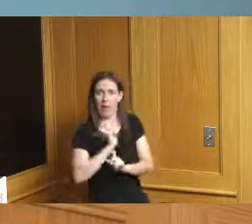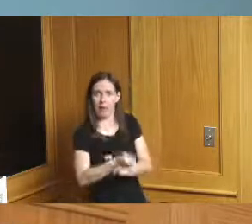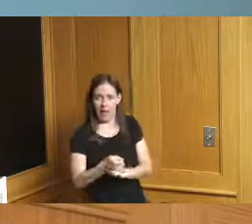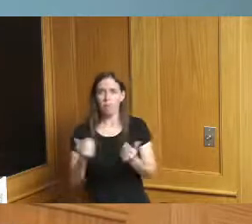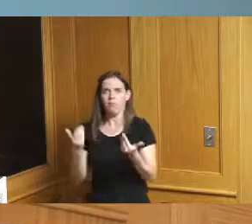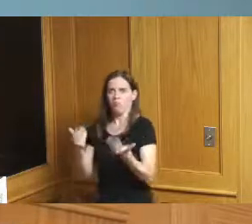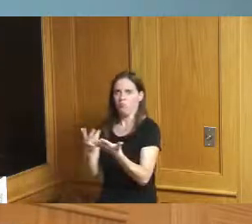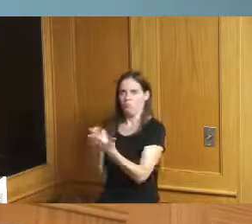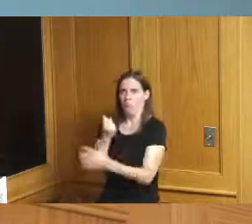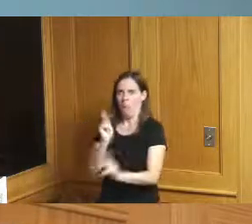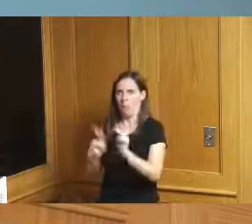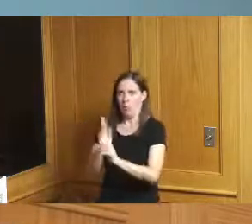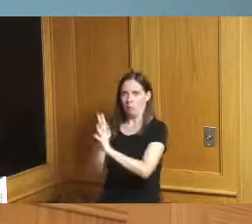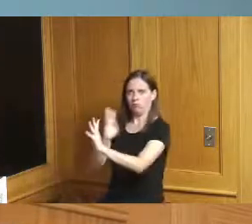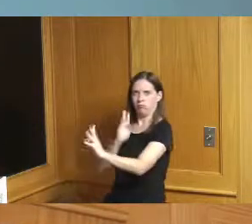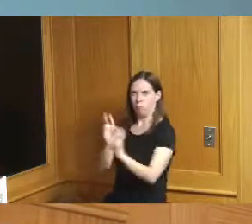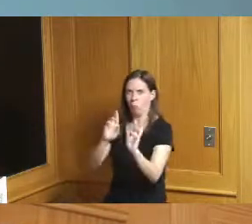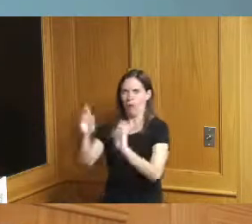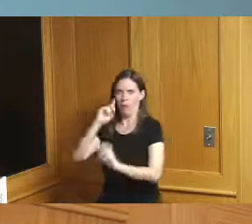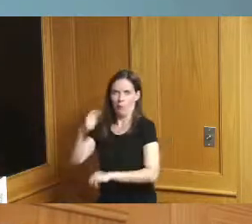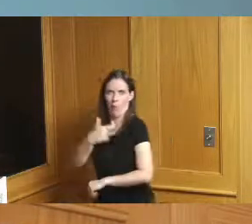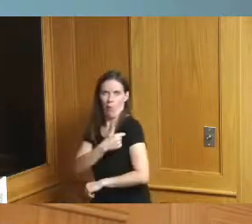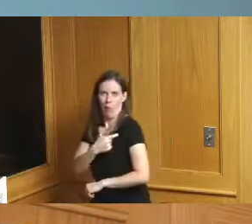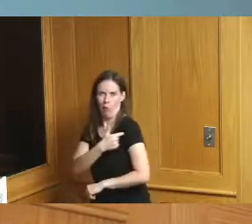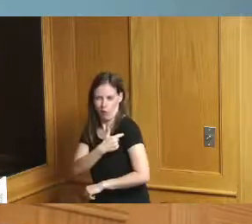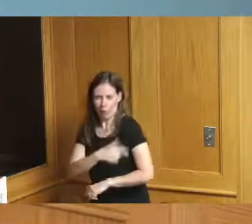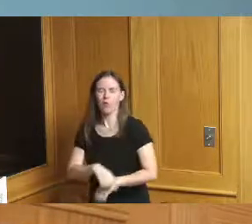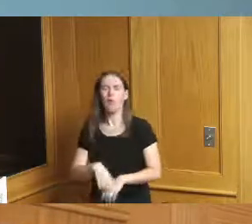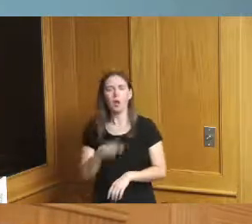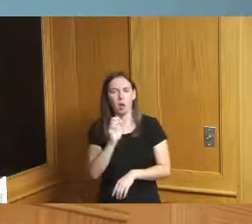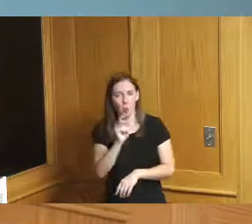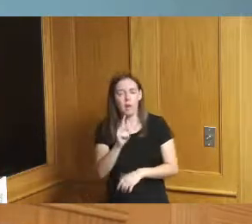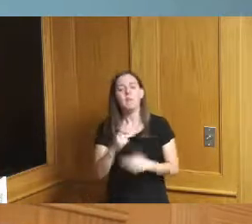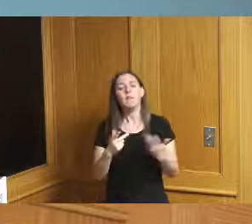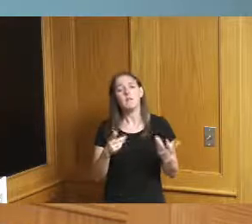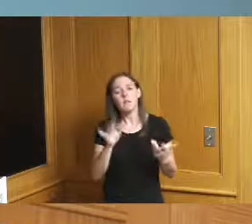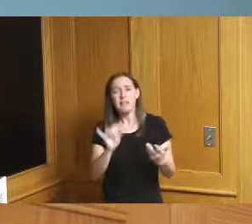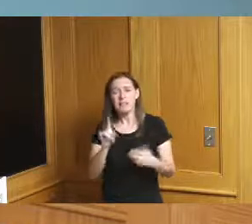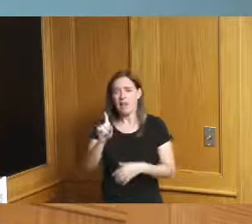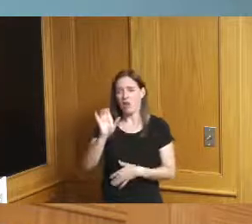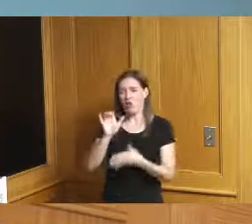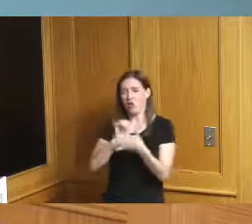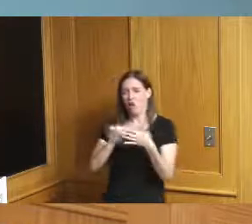hundred dollars where it directs you where to shop it was one hundred dollar gift visa